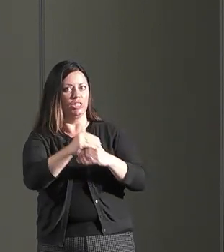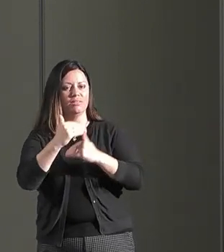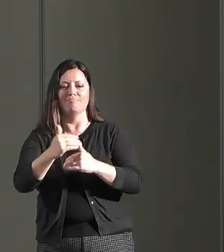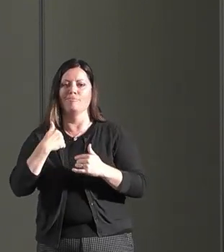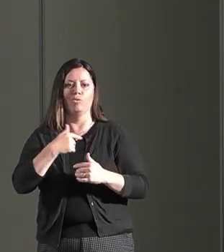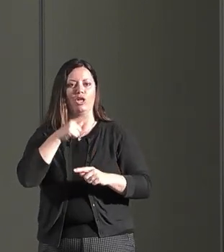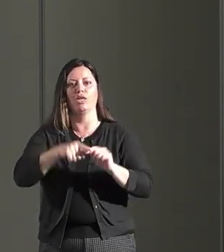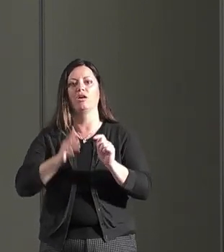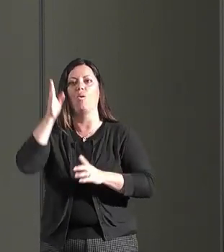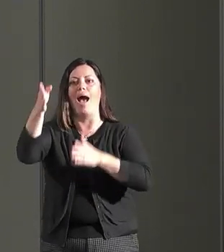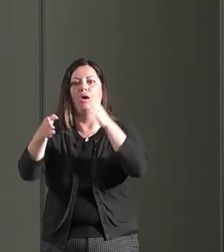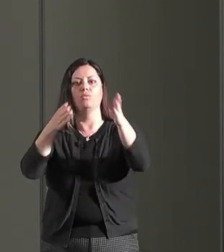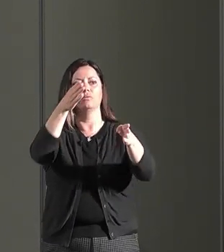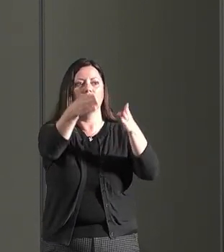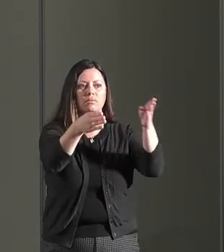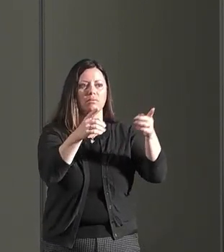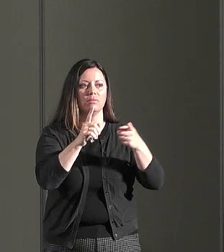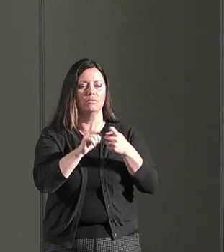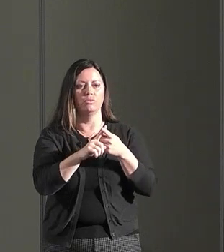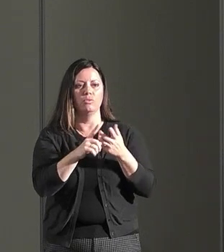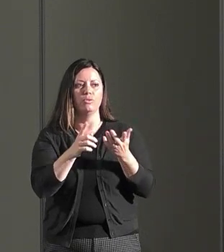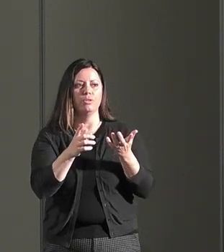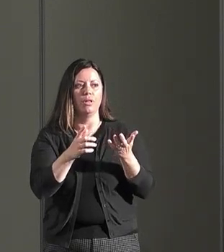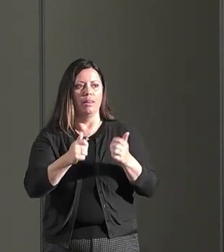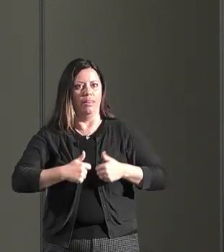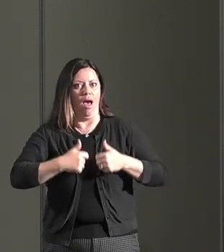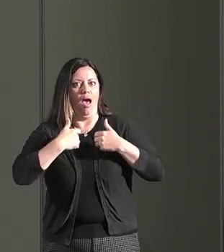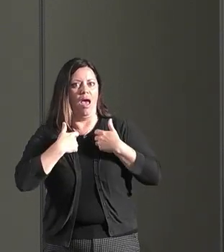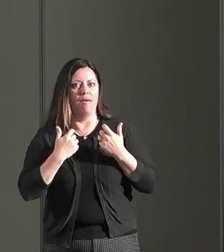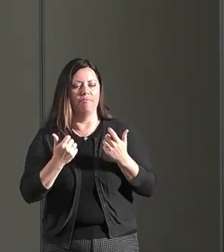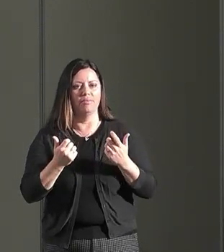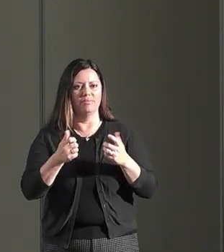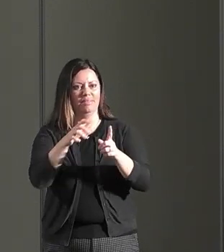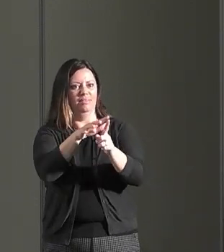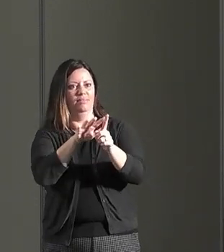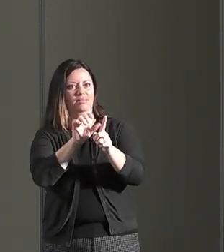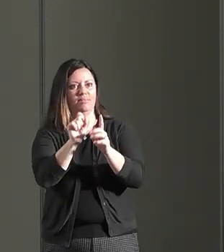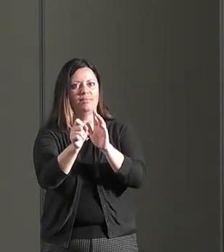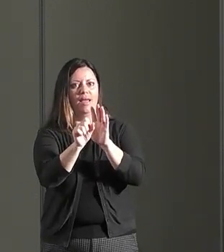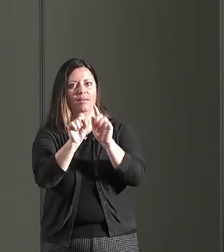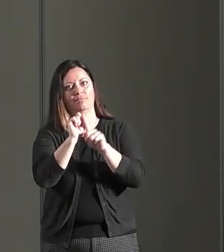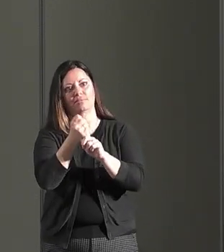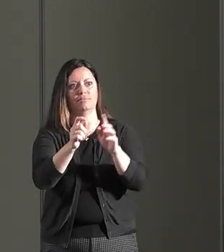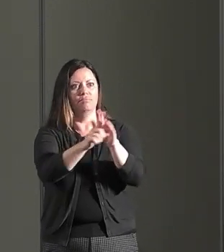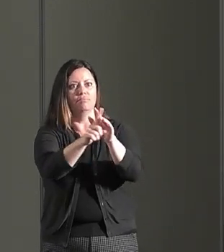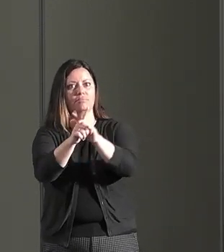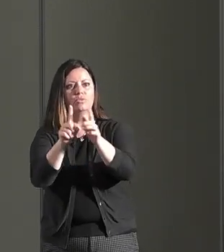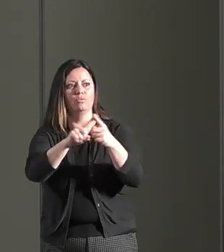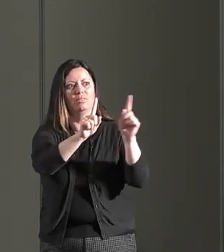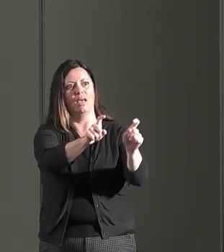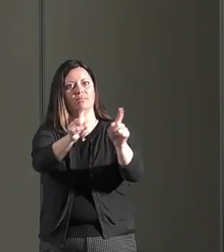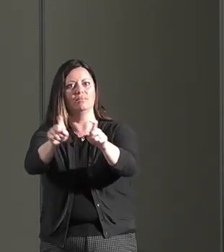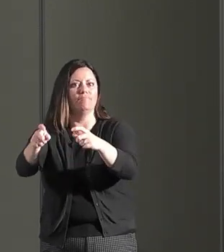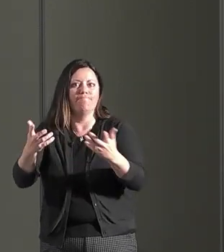to hospitals or live classroom settings to actually test our products. So we also like